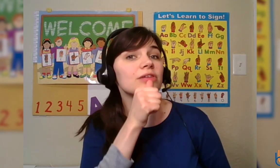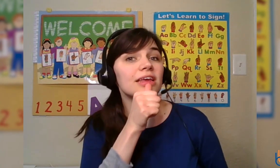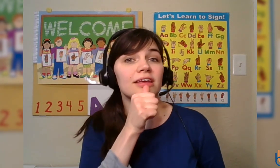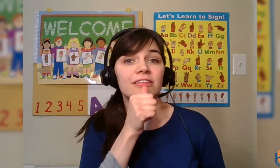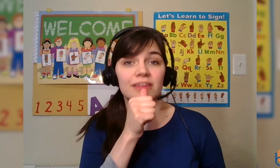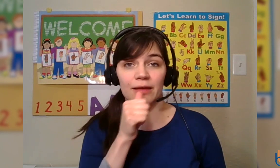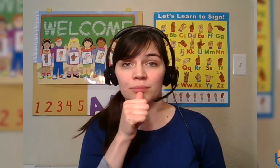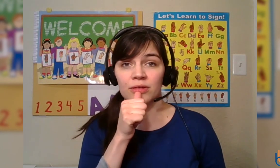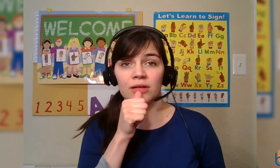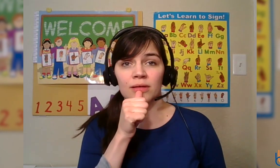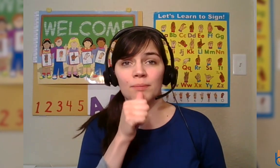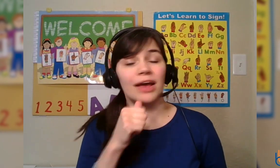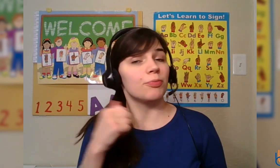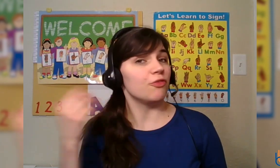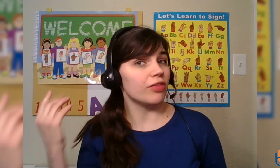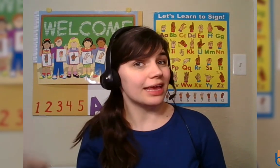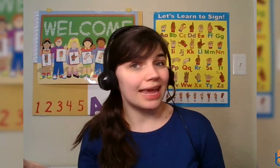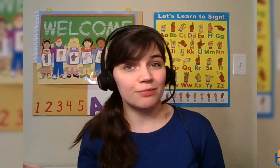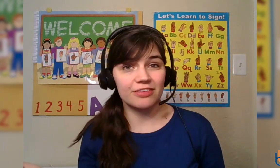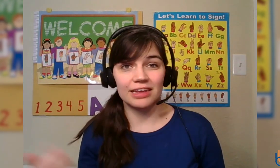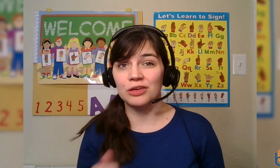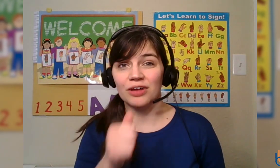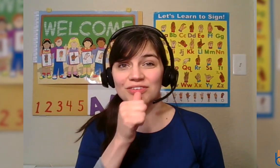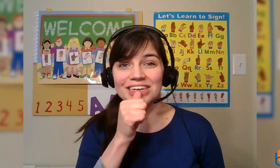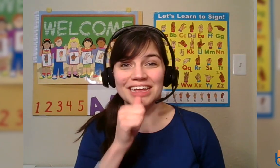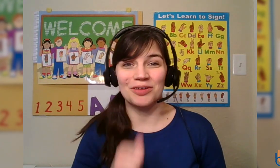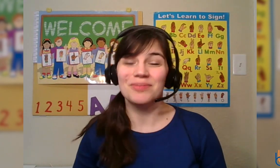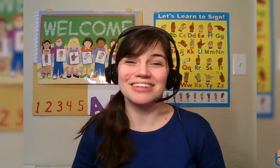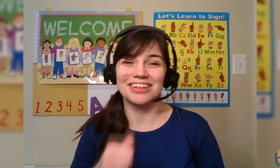licking a stamp. Back before they came sticky you'd have to lick them to get